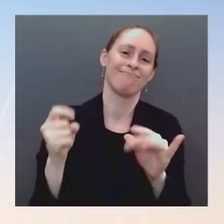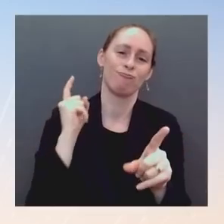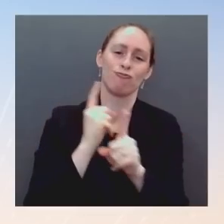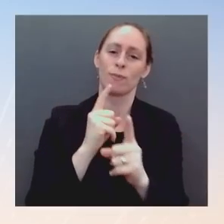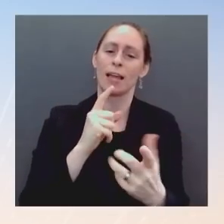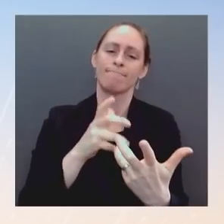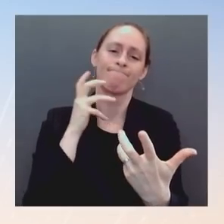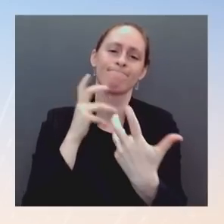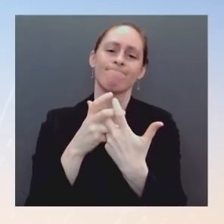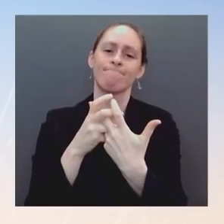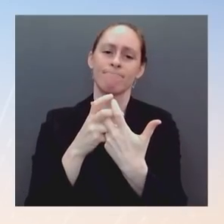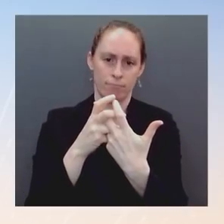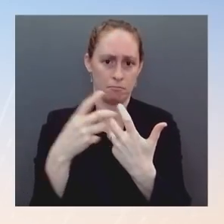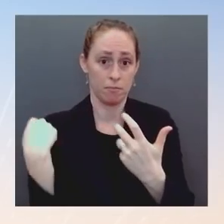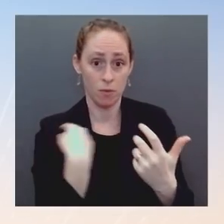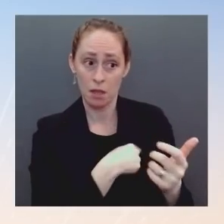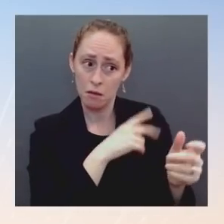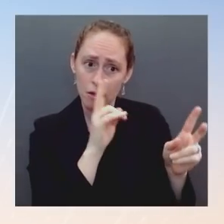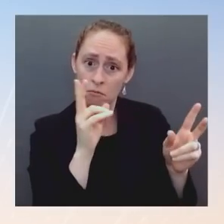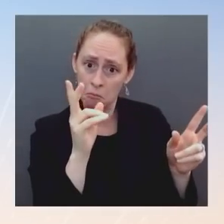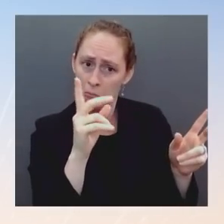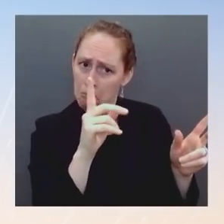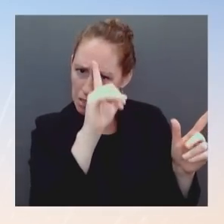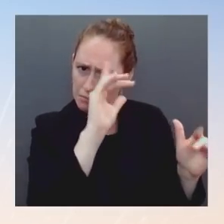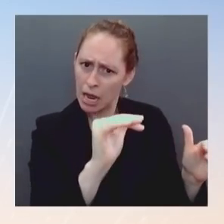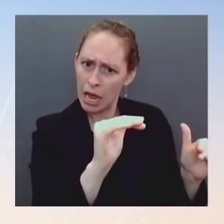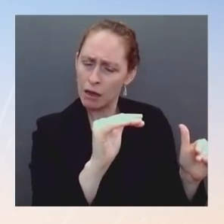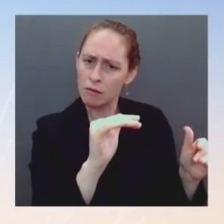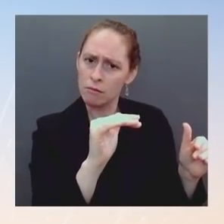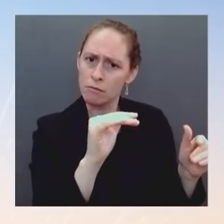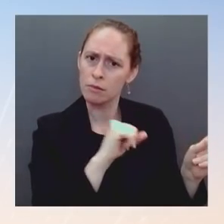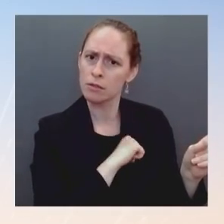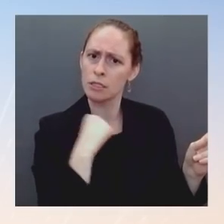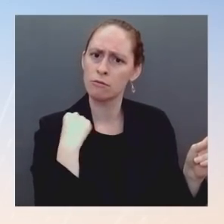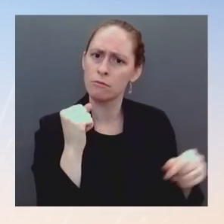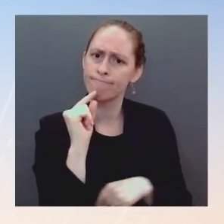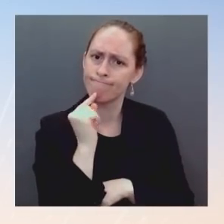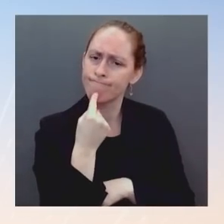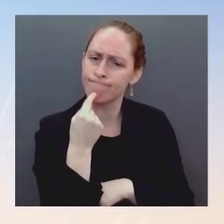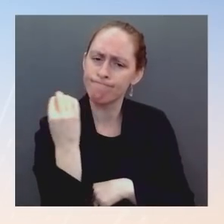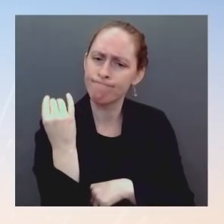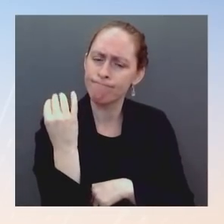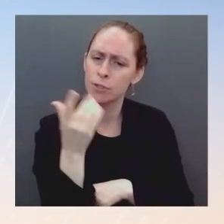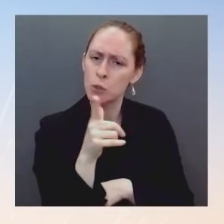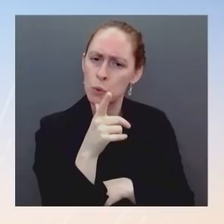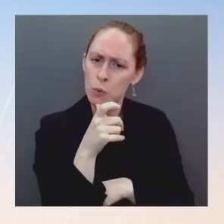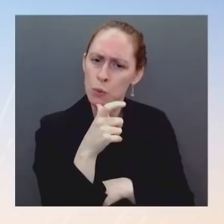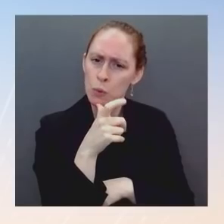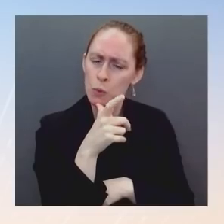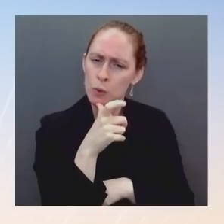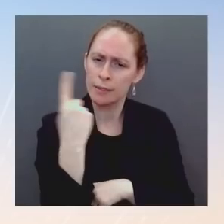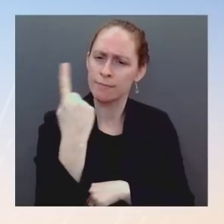he nominates and at what they -- who they are and what they would bring to the Court. The Press: And just one more on this.